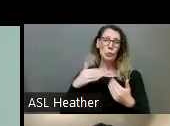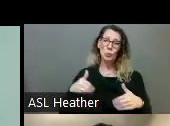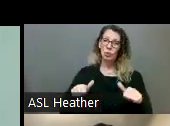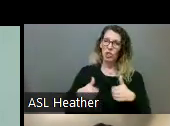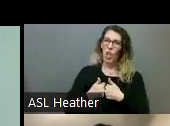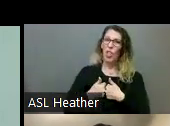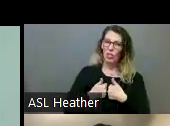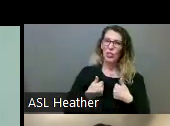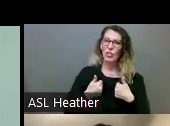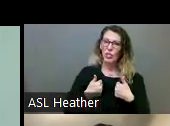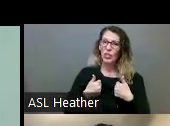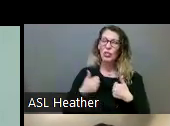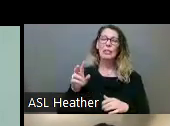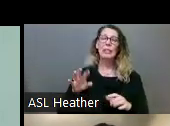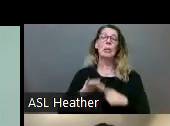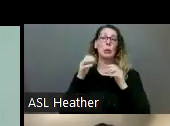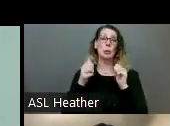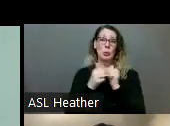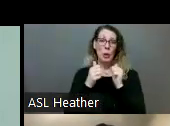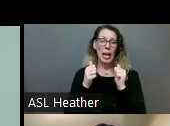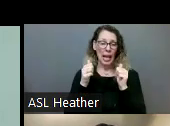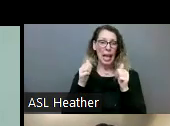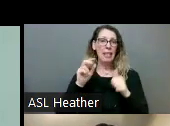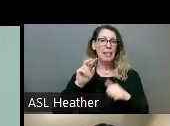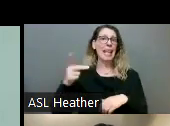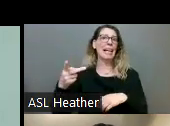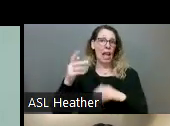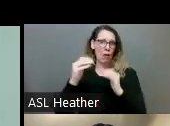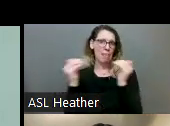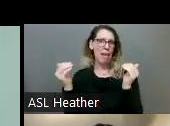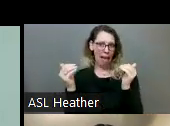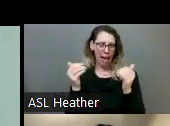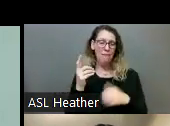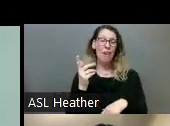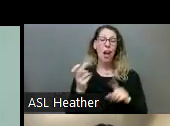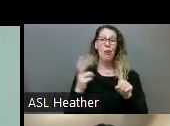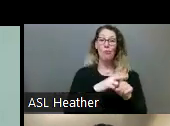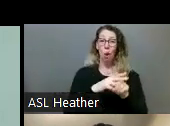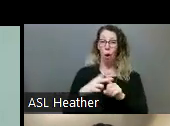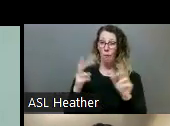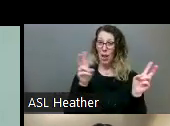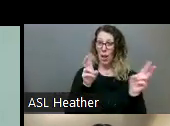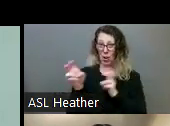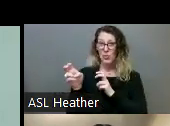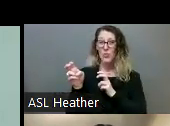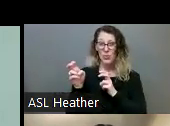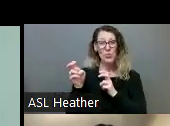especially at our secondary levels; and I know enrollment issues are a very hard reality for